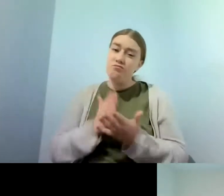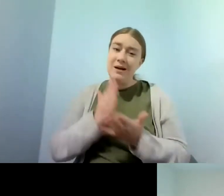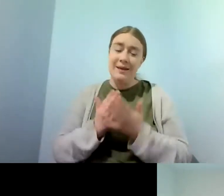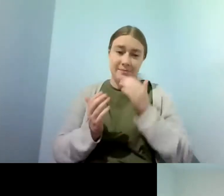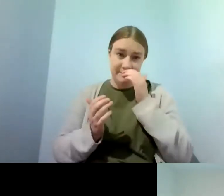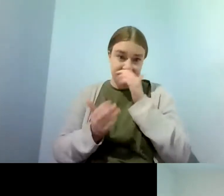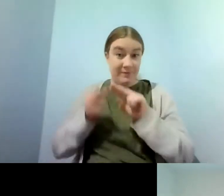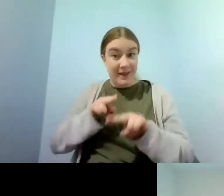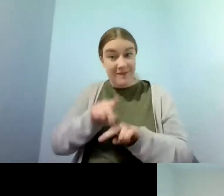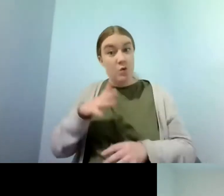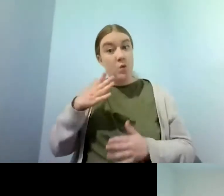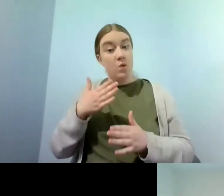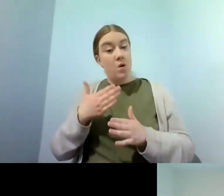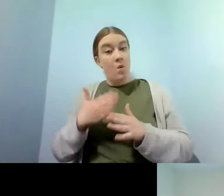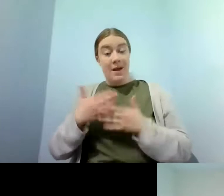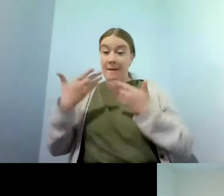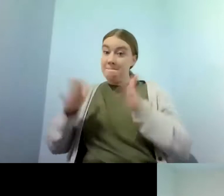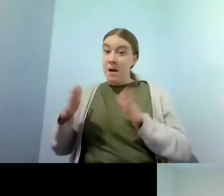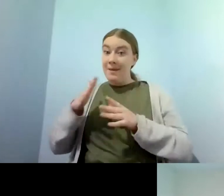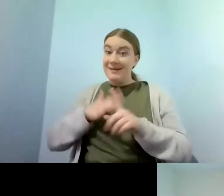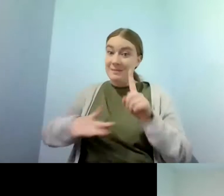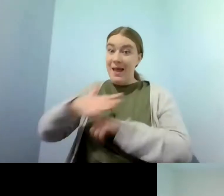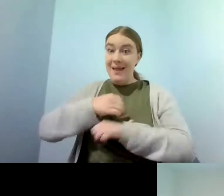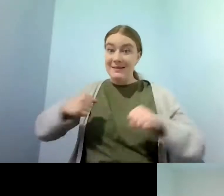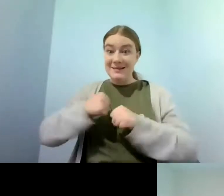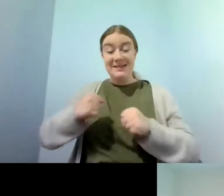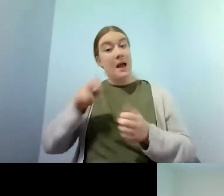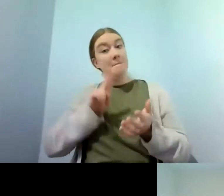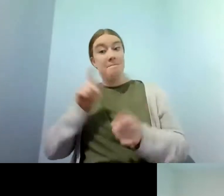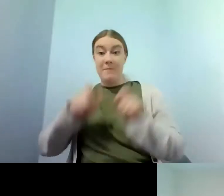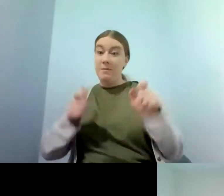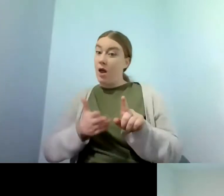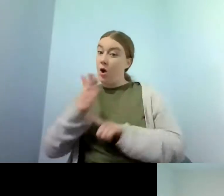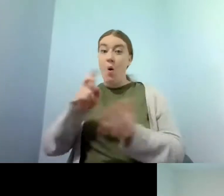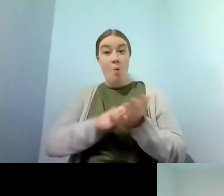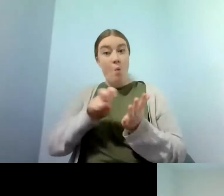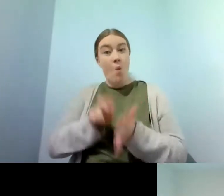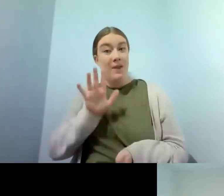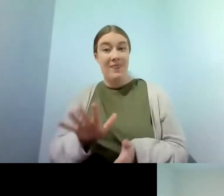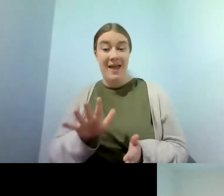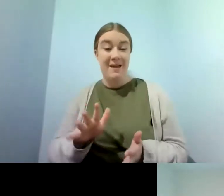if you're working in a public space where people generally go walking and to risk assess that as